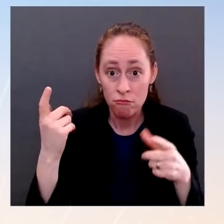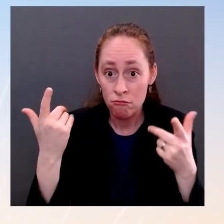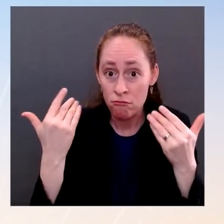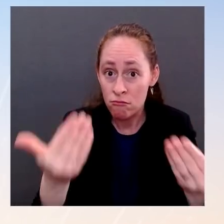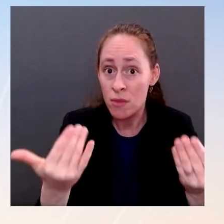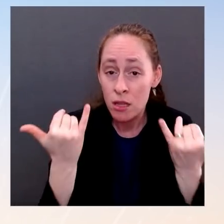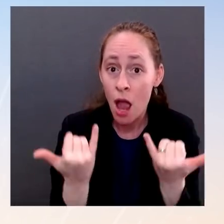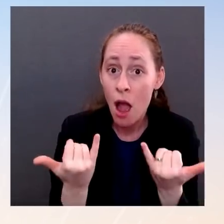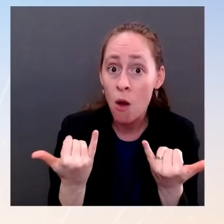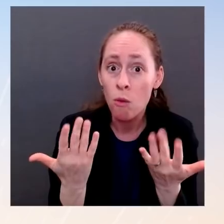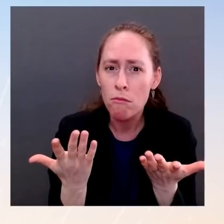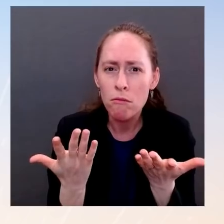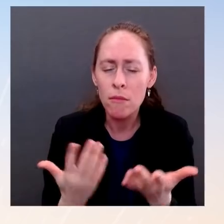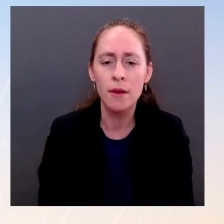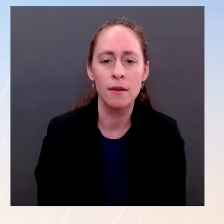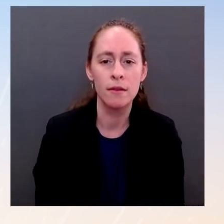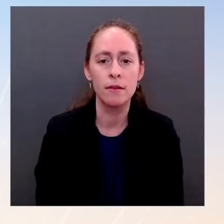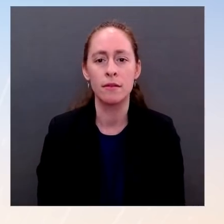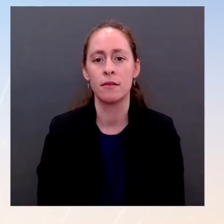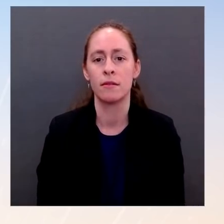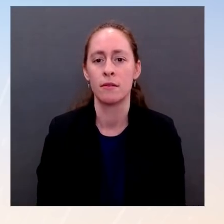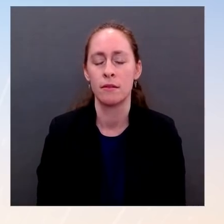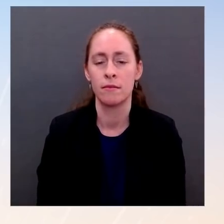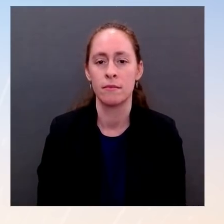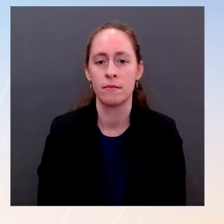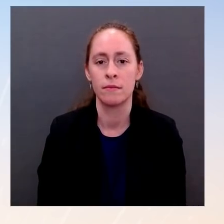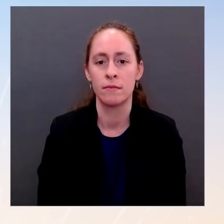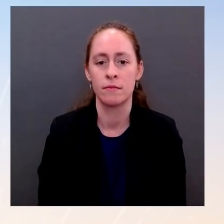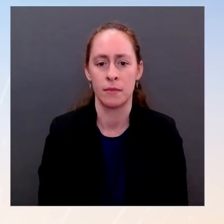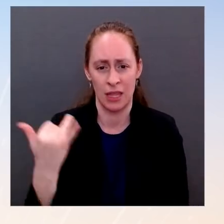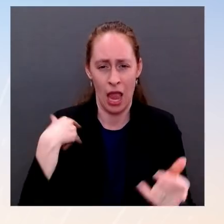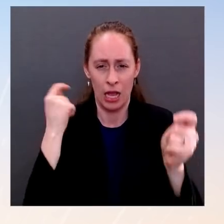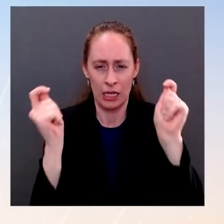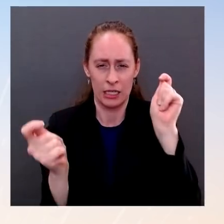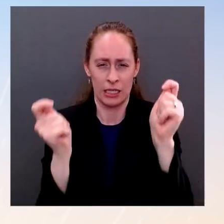And anybody who has worked on sanctions in the EU or the U.S. or any of our other